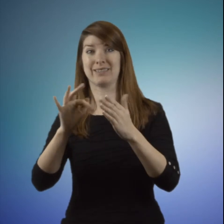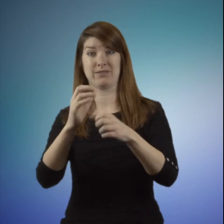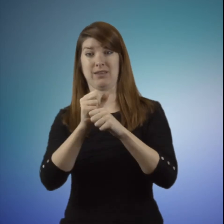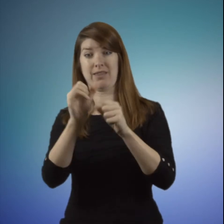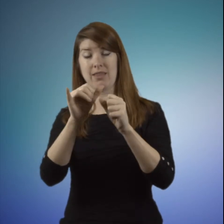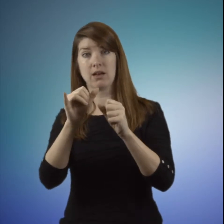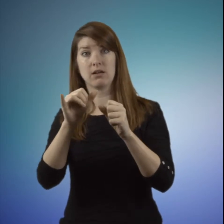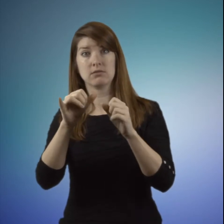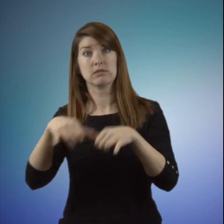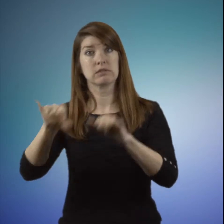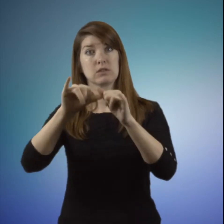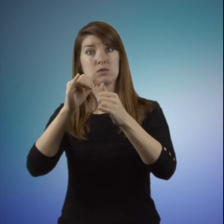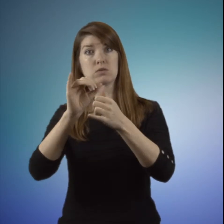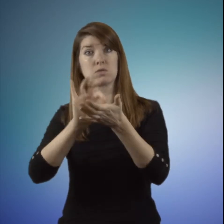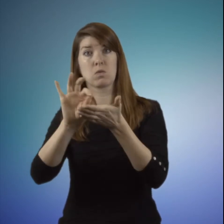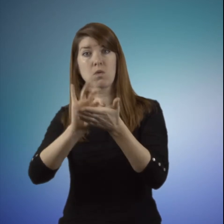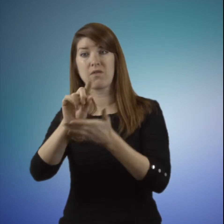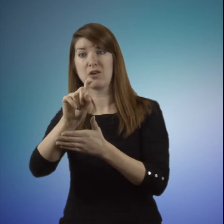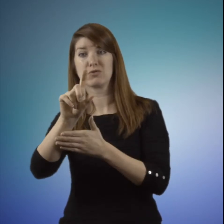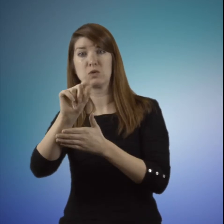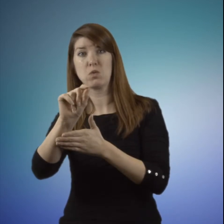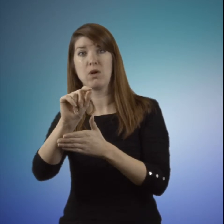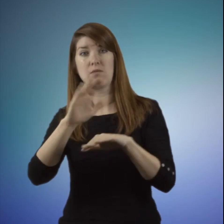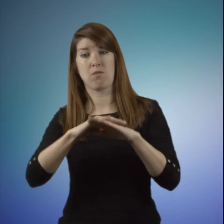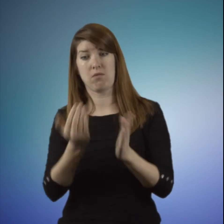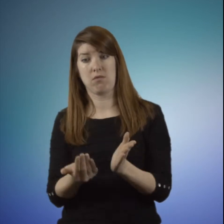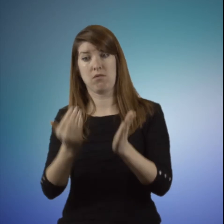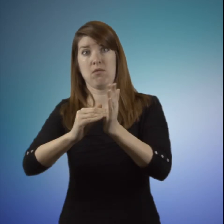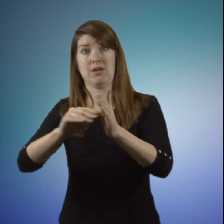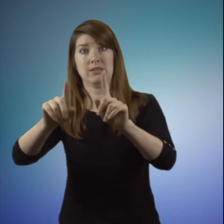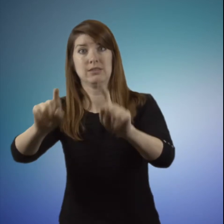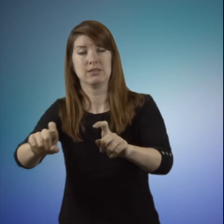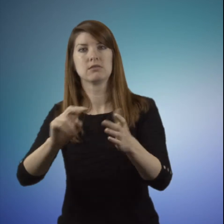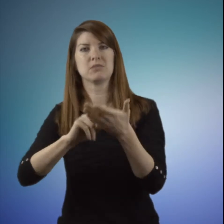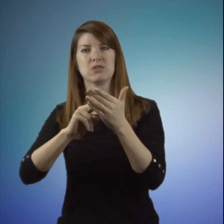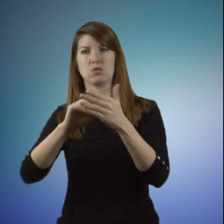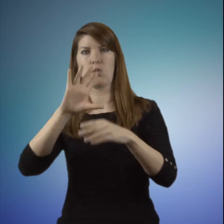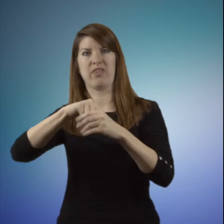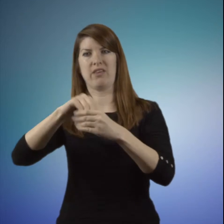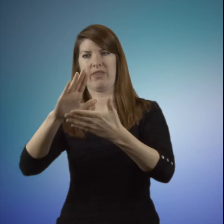of 120 on a repeated test would get us within this interval, 90% of the time.